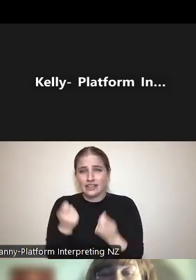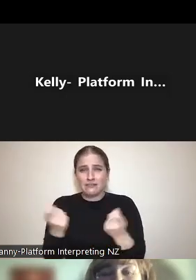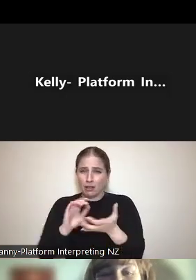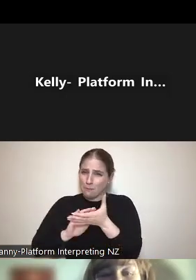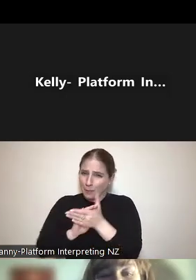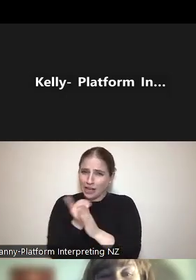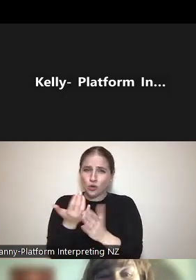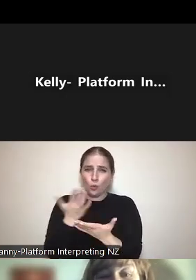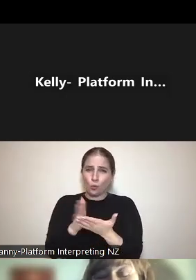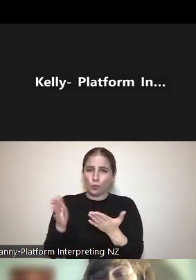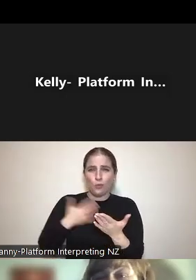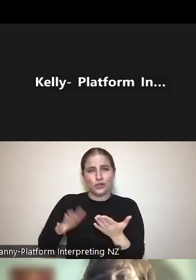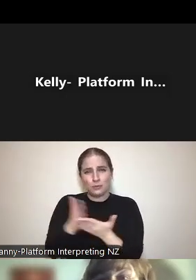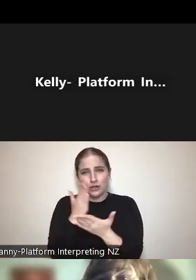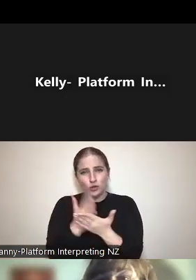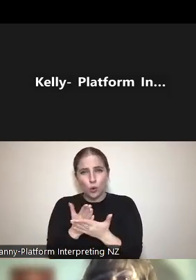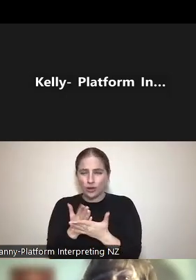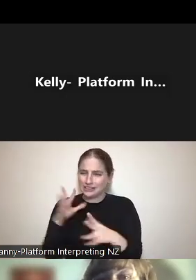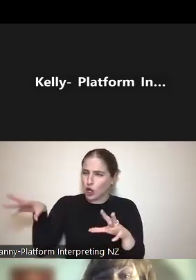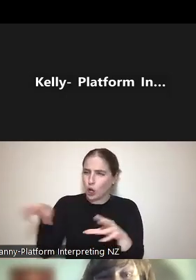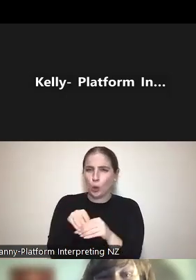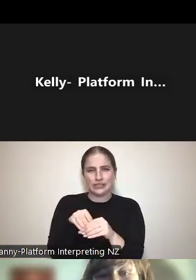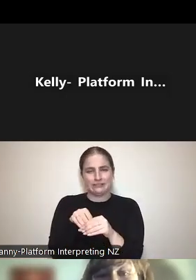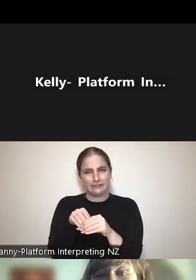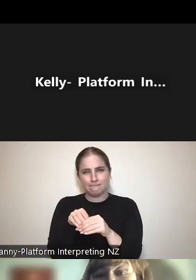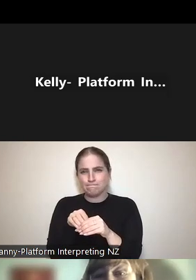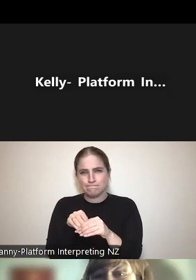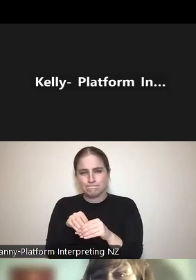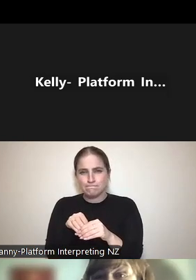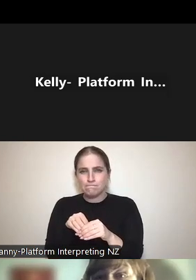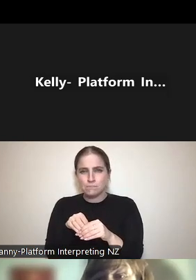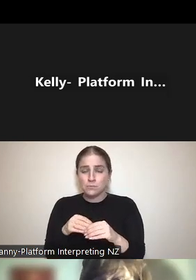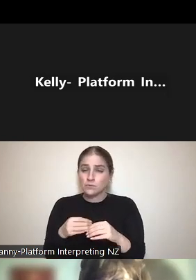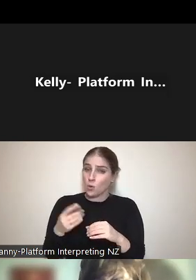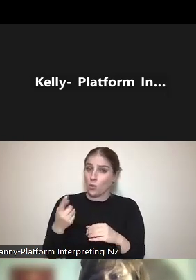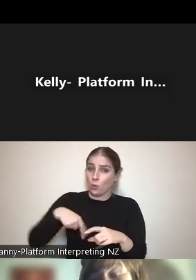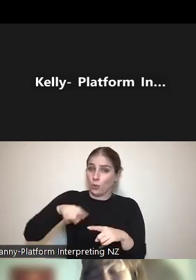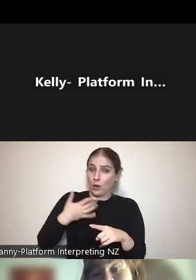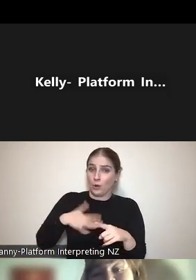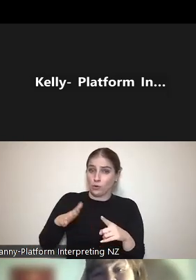And, making sure that, for the shows that are presenting relaxed performances,